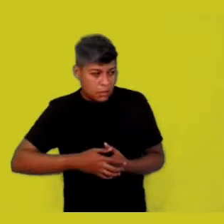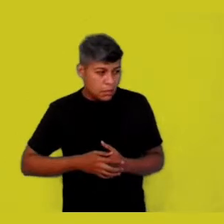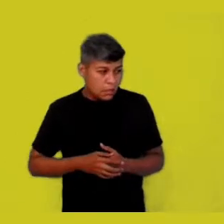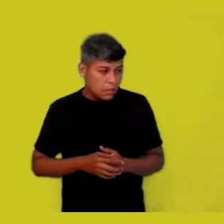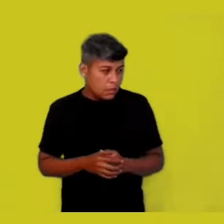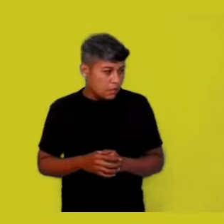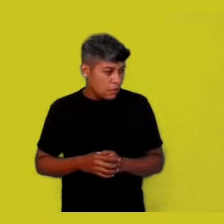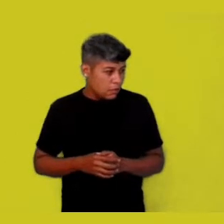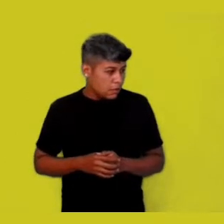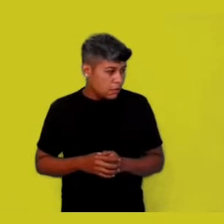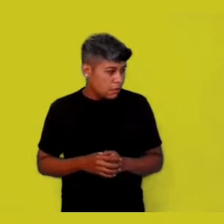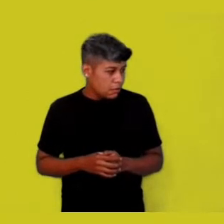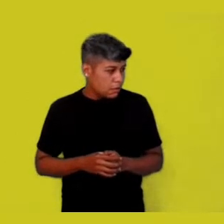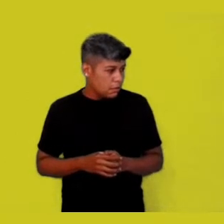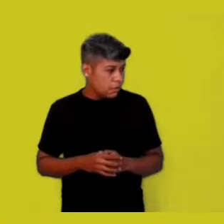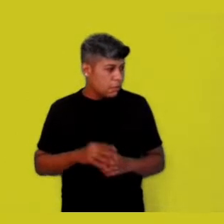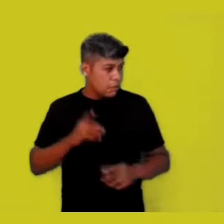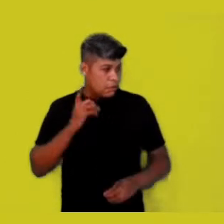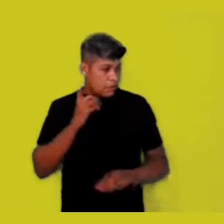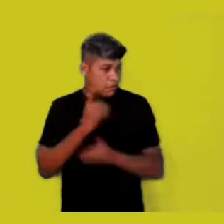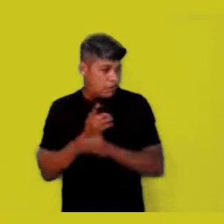It’s going towards.